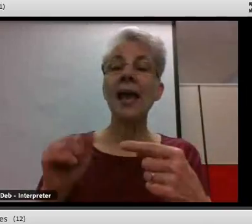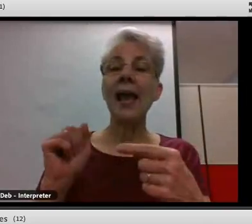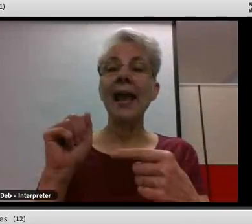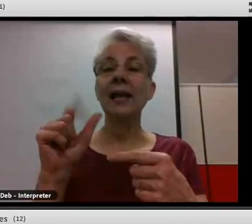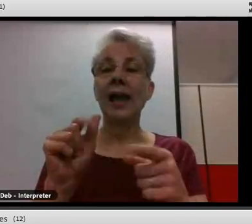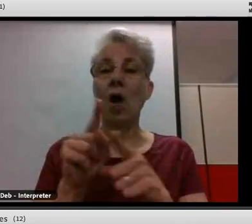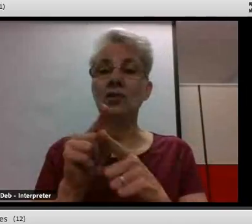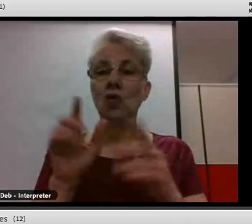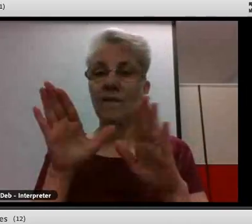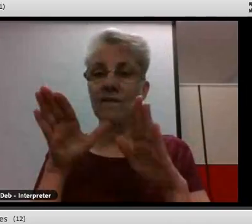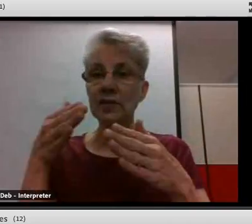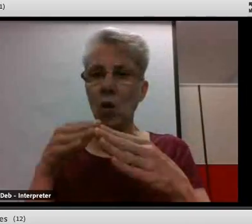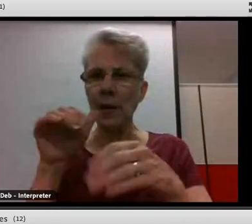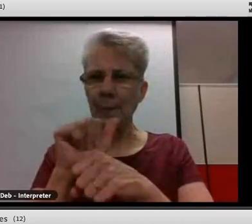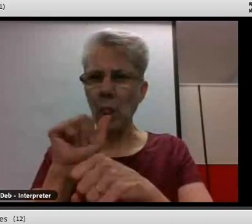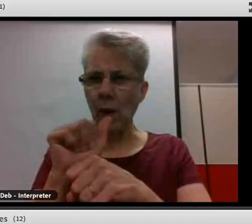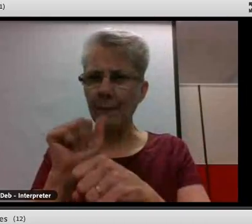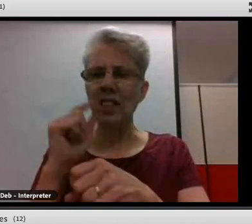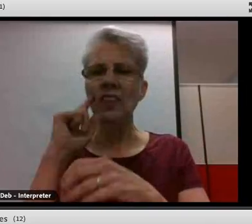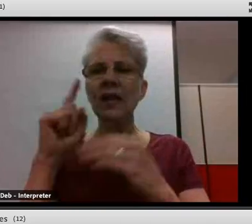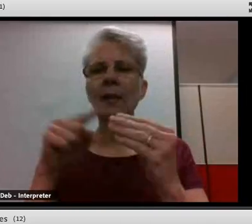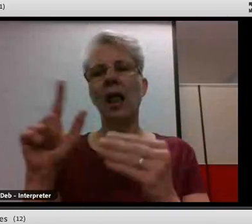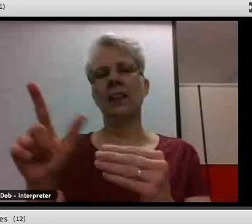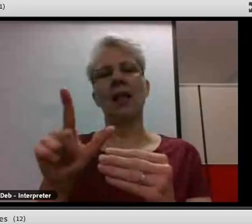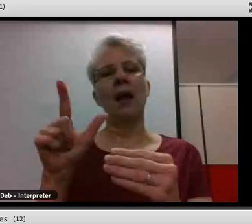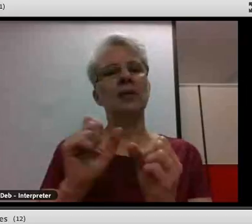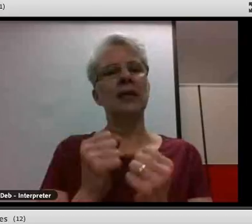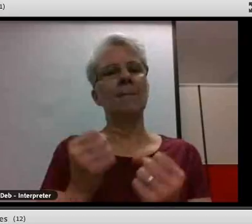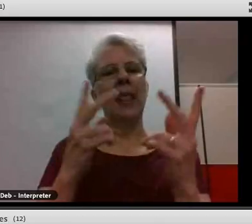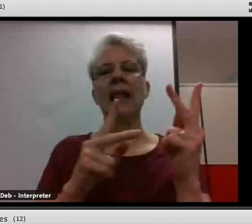if it can carry out without too much difficulty or expense,